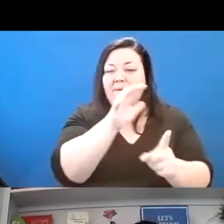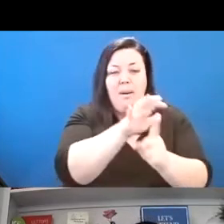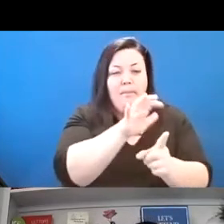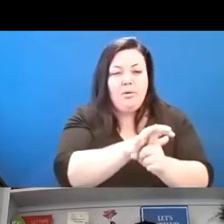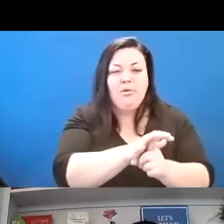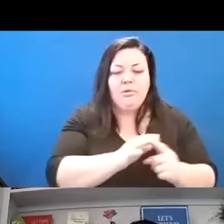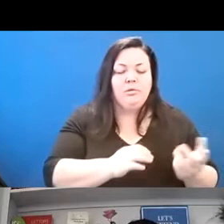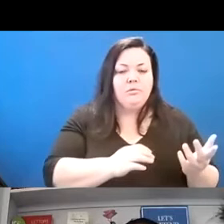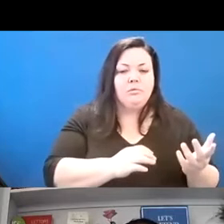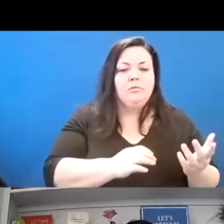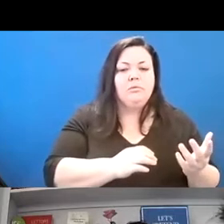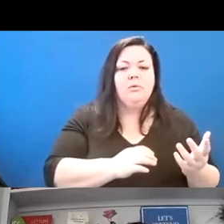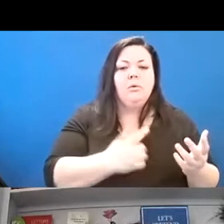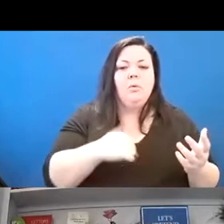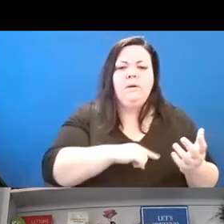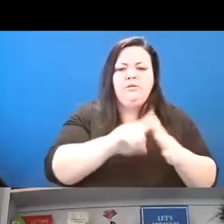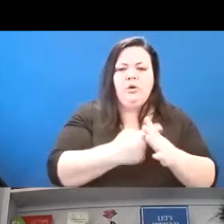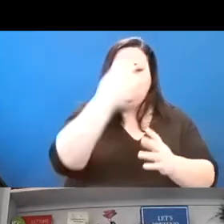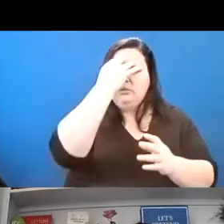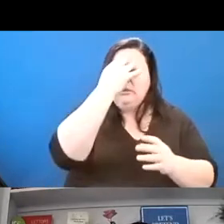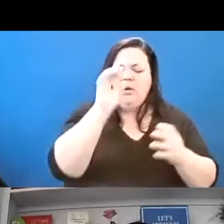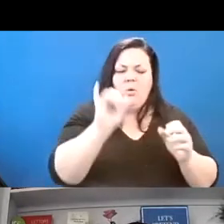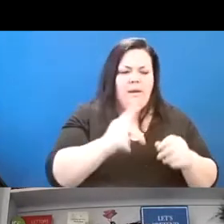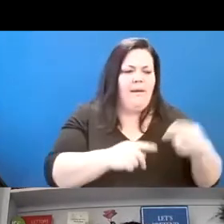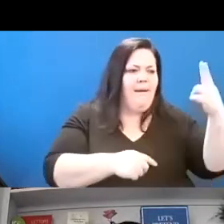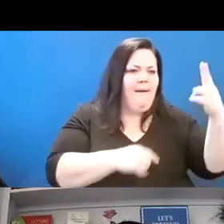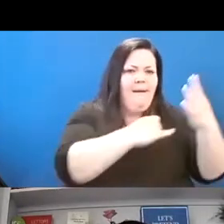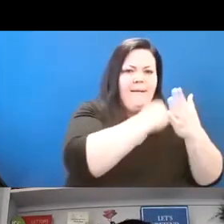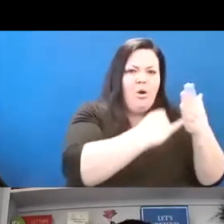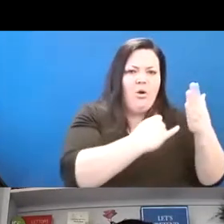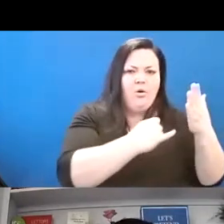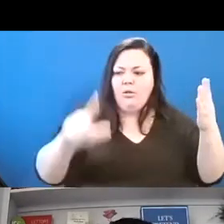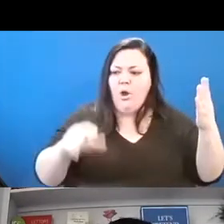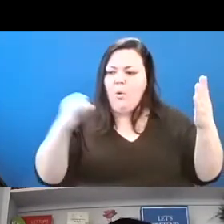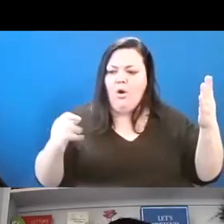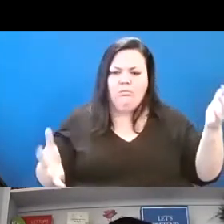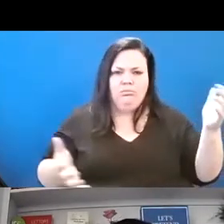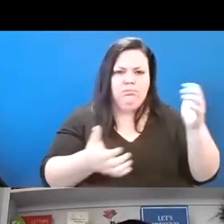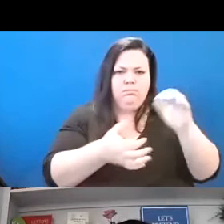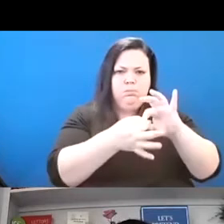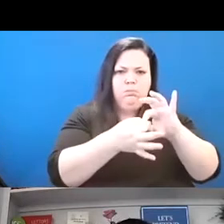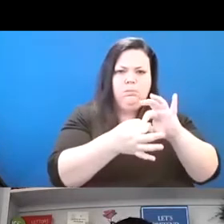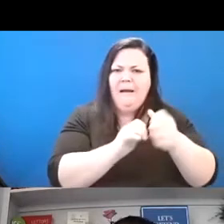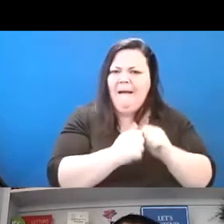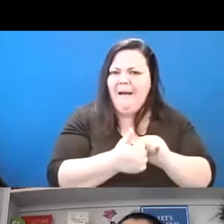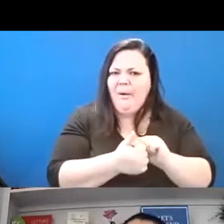thinking how does this high art meet this what's considered a low art fan fiction how do we start